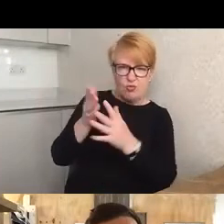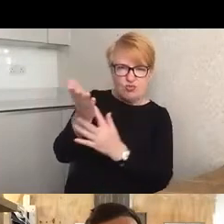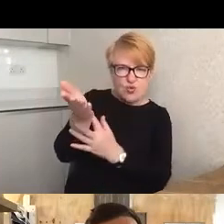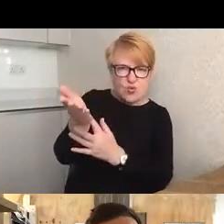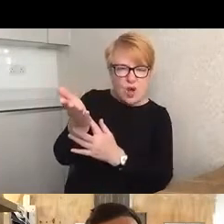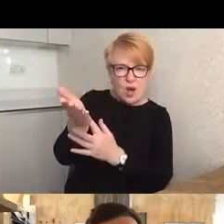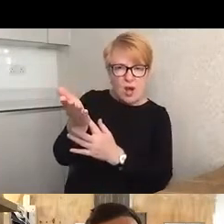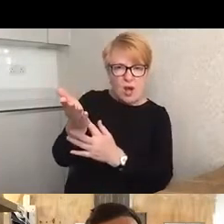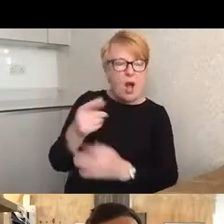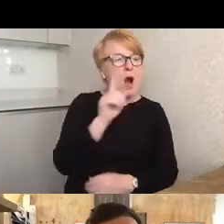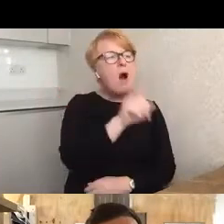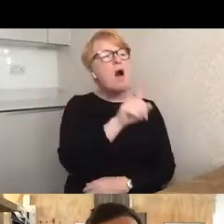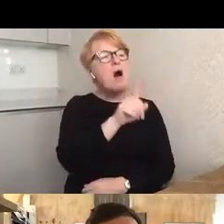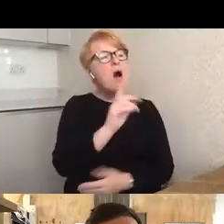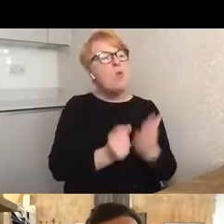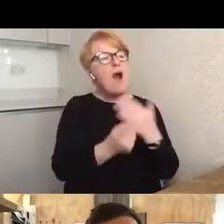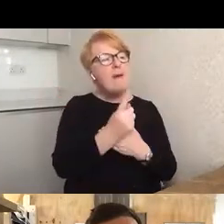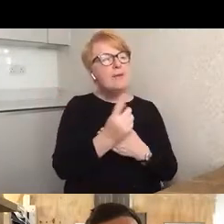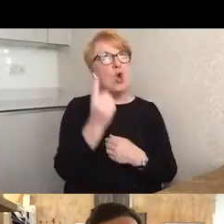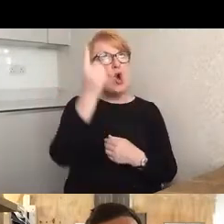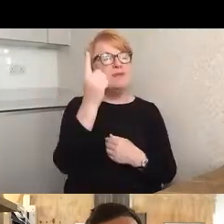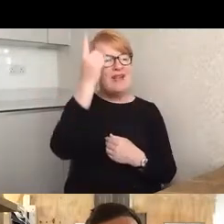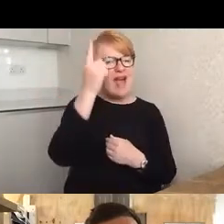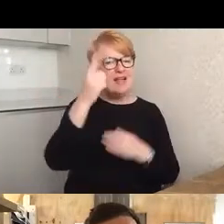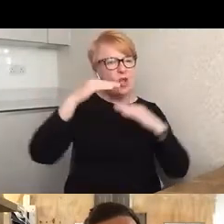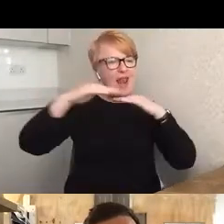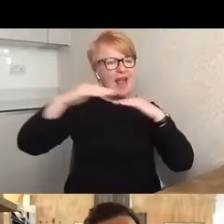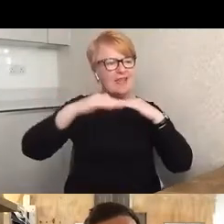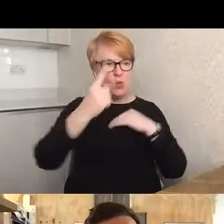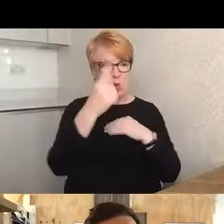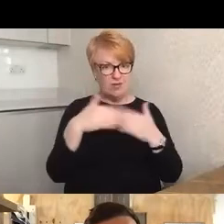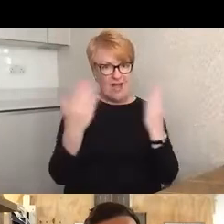“up on the land and above there was water gushing out one day and the fire brigade came”.